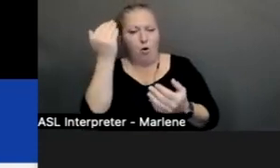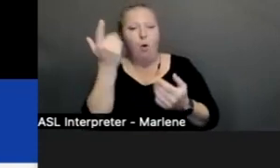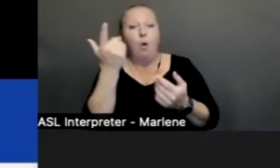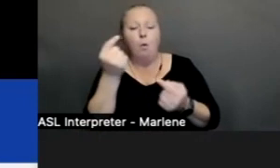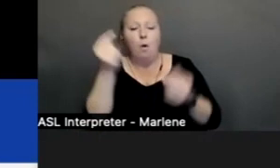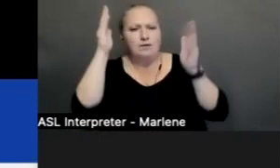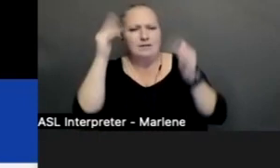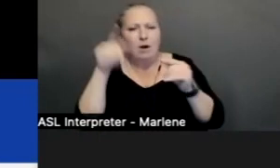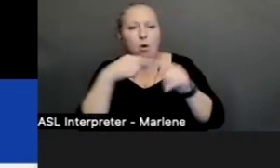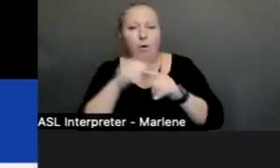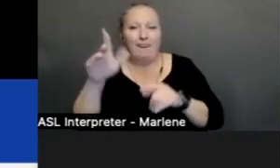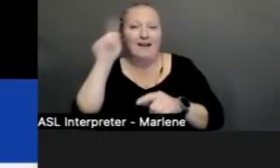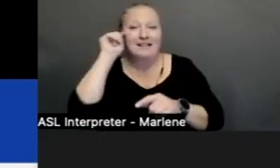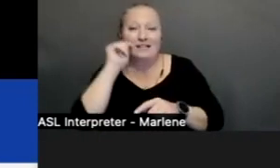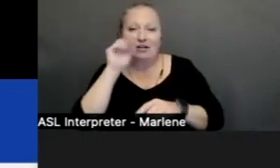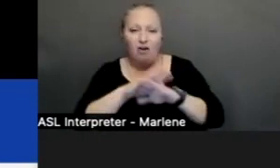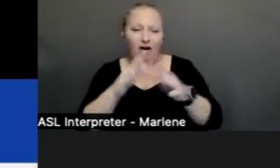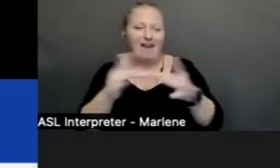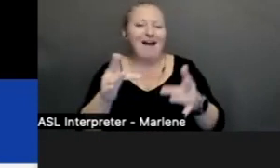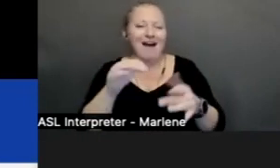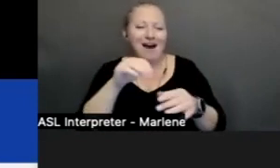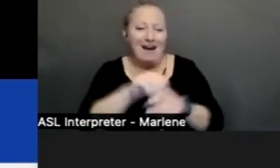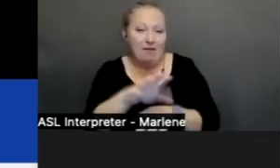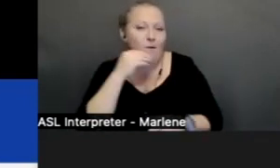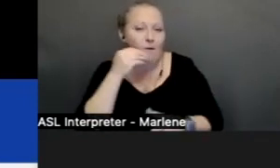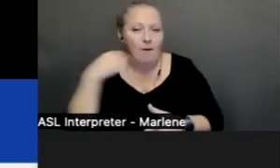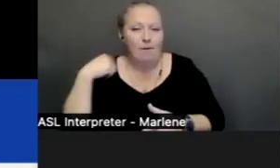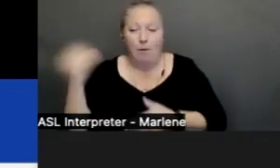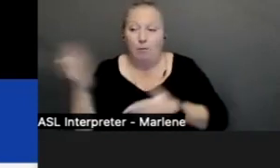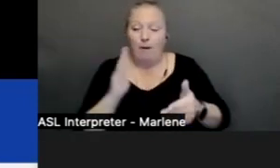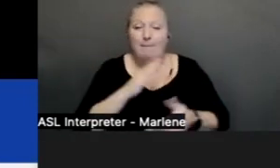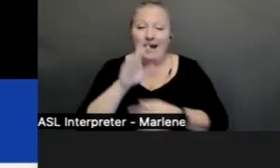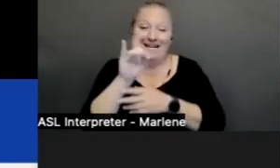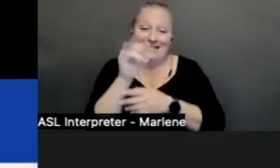when their teenager gets online in their house. We brought in my digital tattoo as well to provide